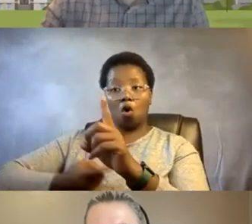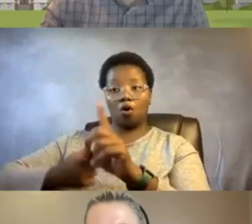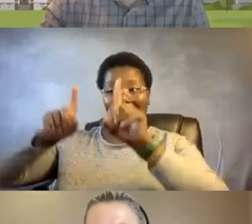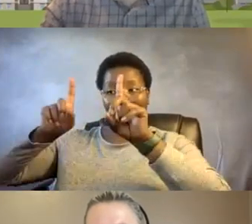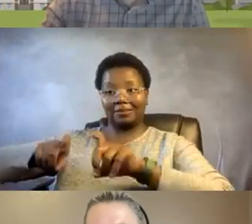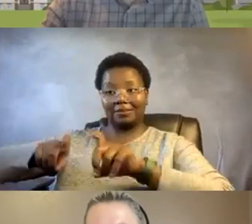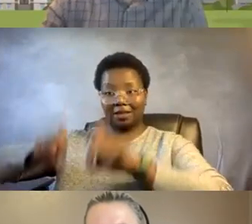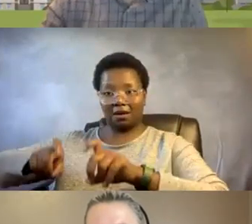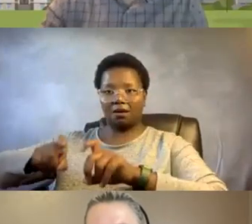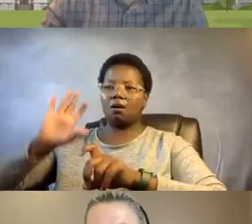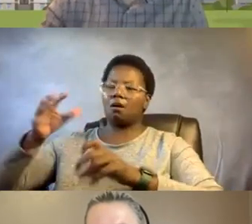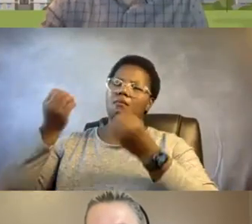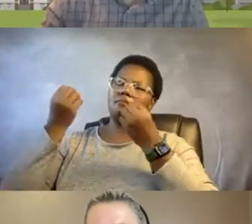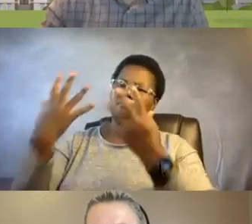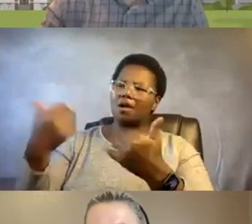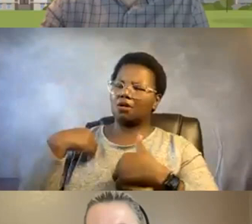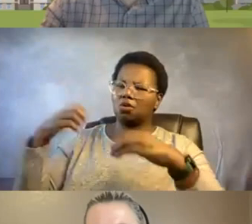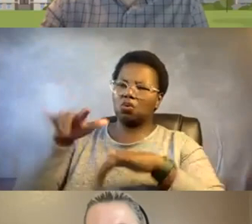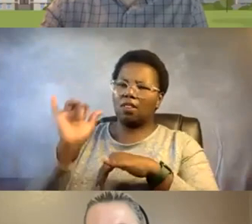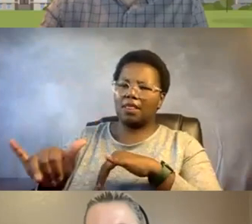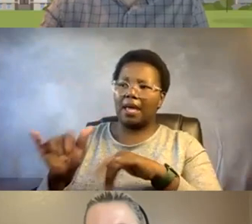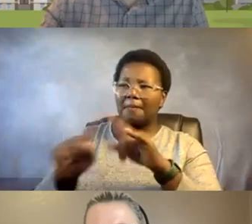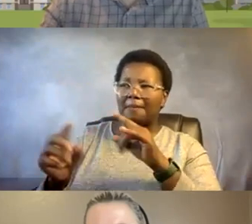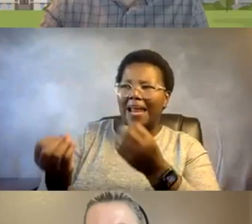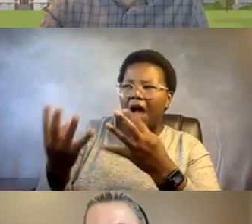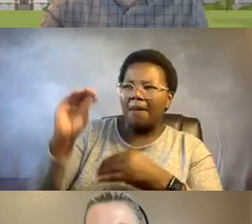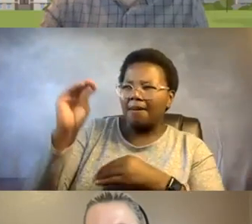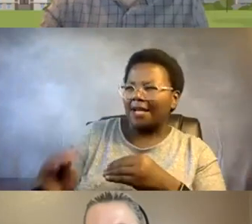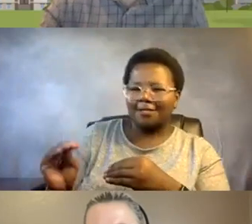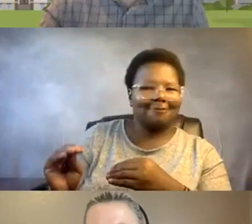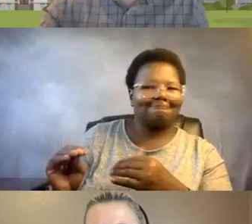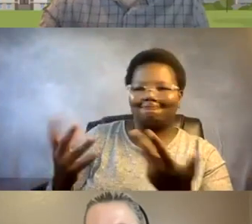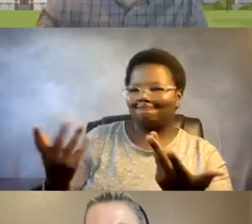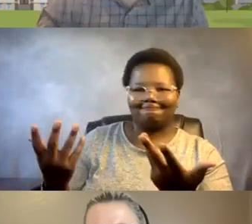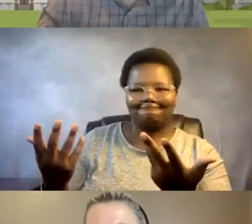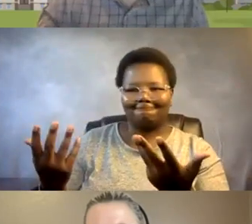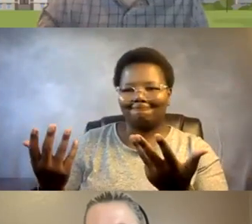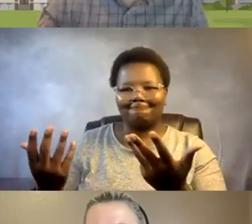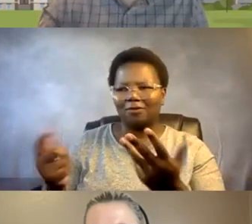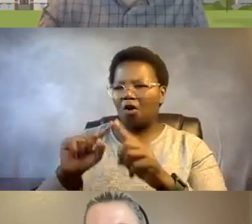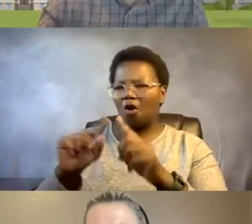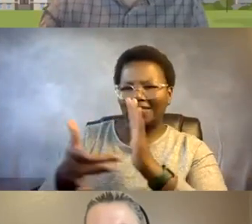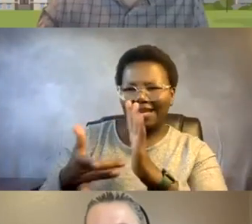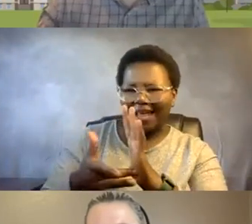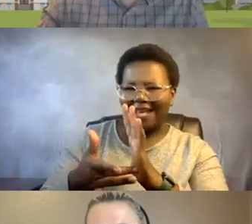lot. I don't know a percentage, like a percentage of success criteria or techniques or it's really